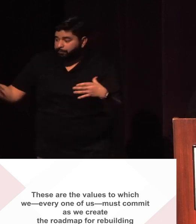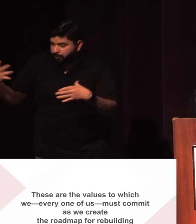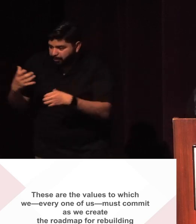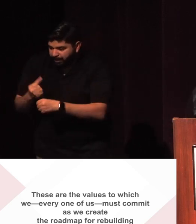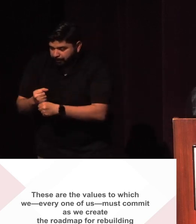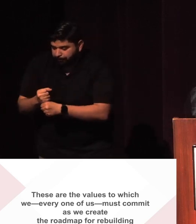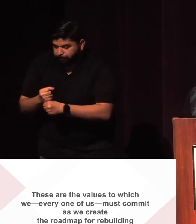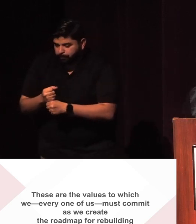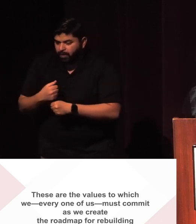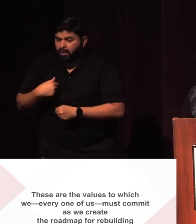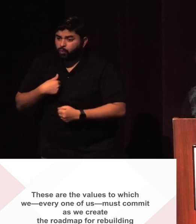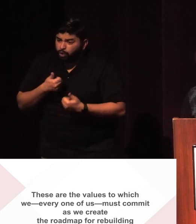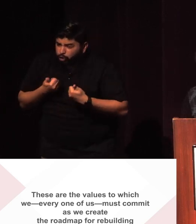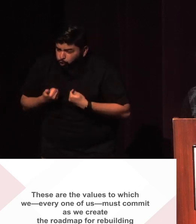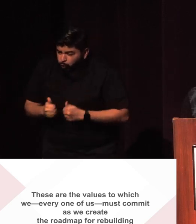critical question before us now.